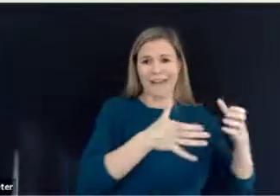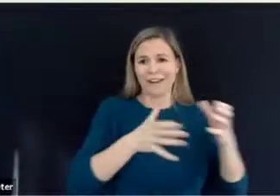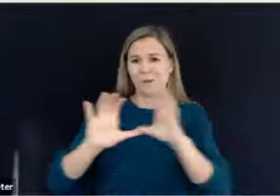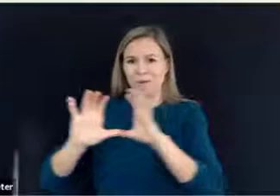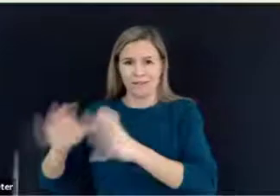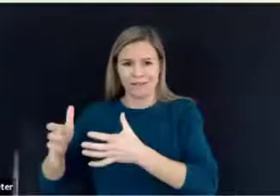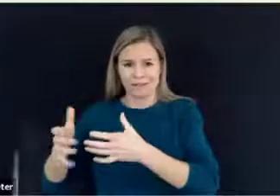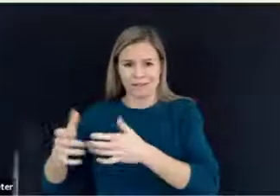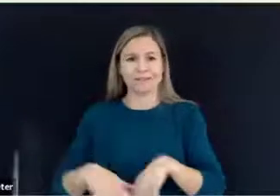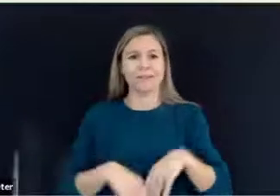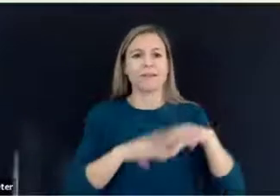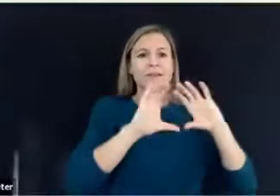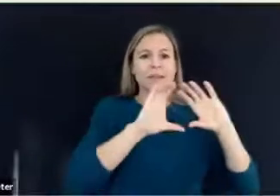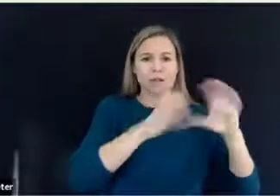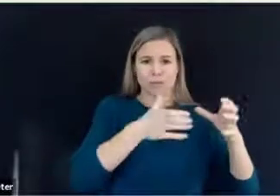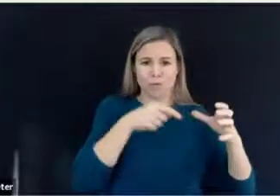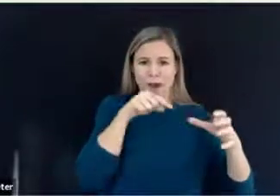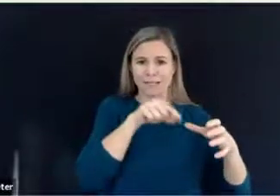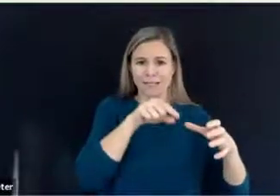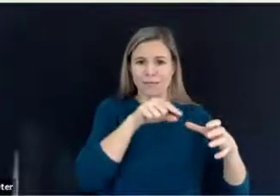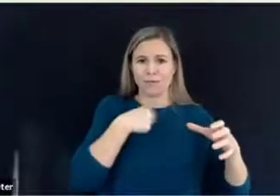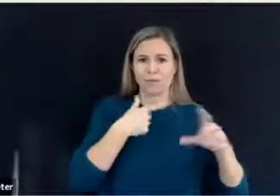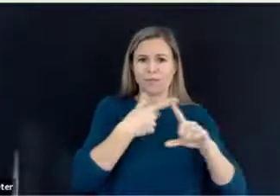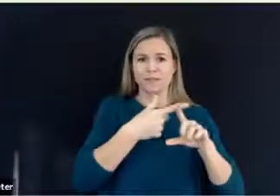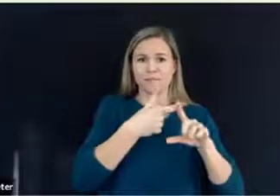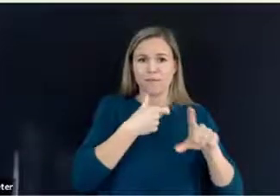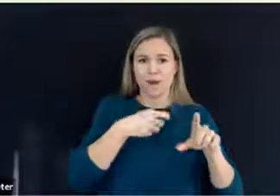there's peroxisomal biogenesis disorders